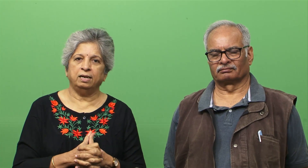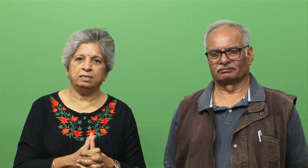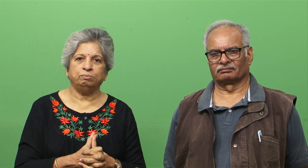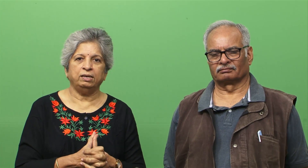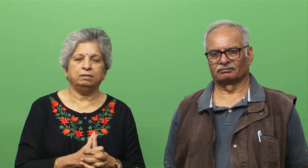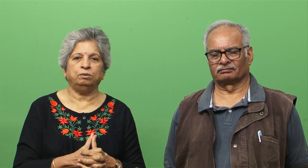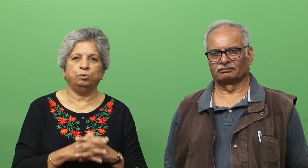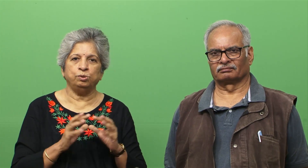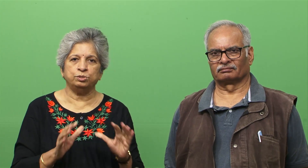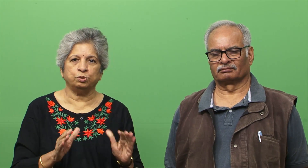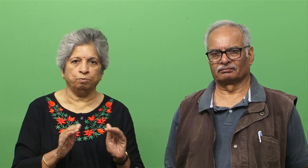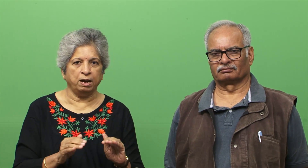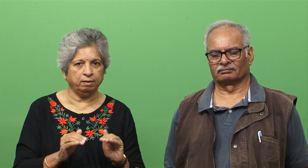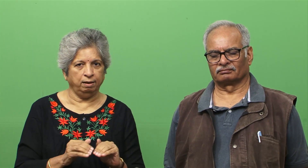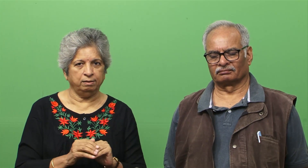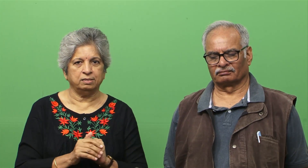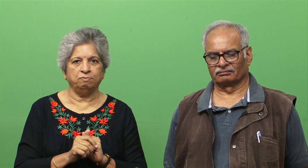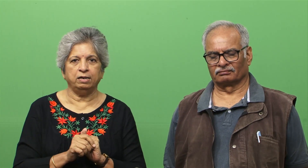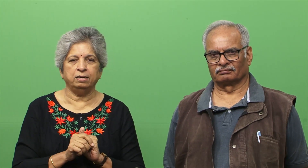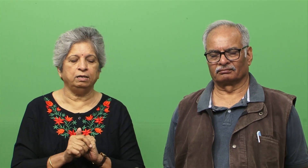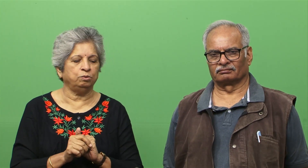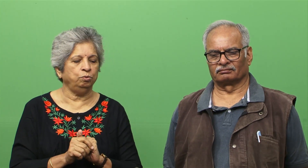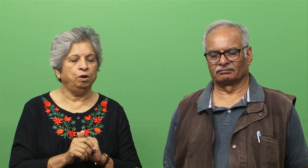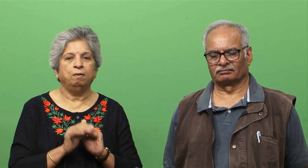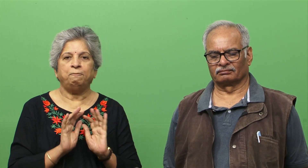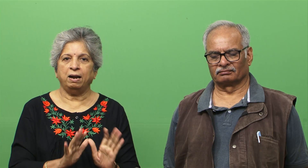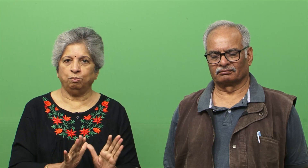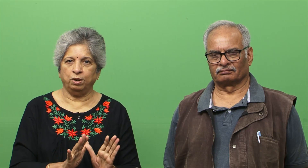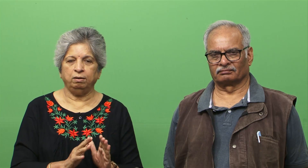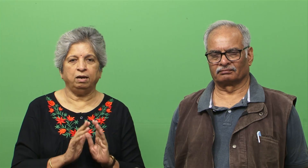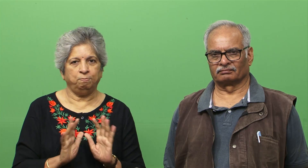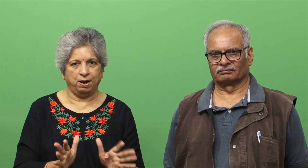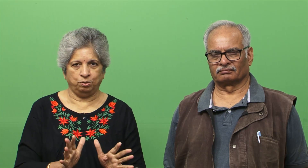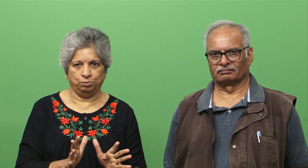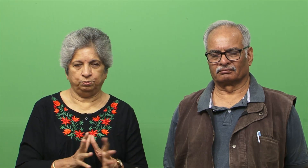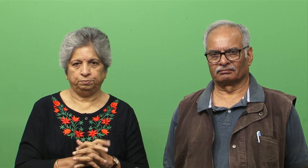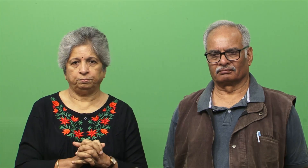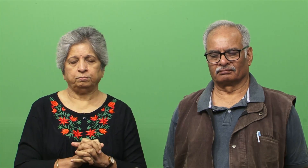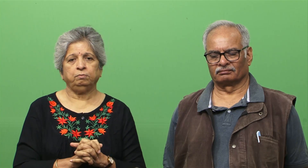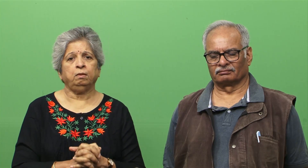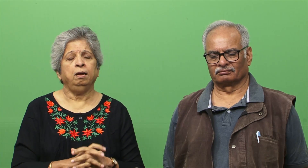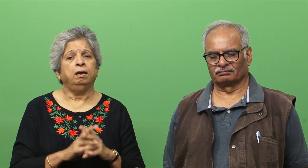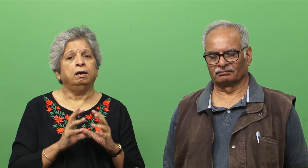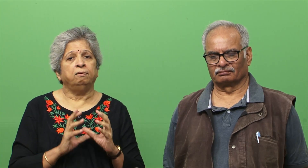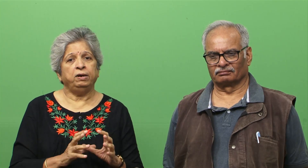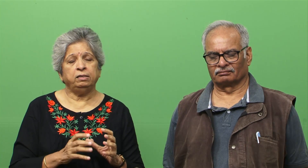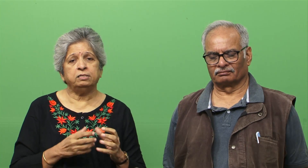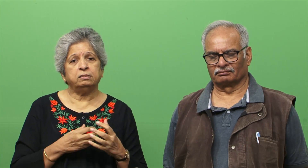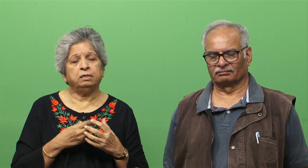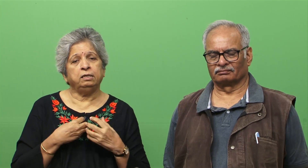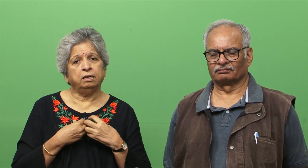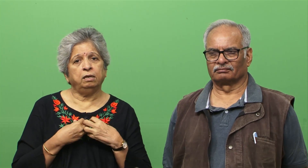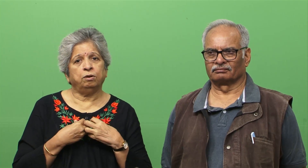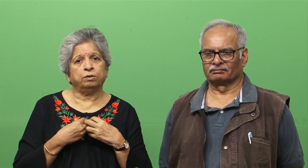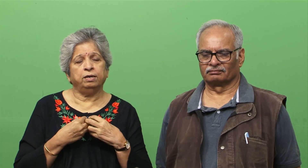that is why the whole stoa care is divided into part one and part two when this internal organ